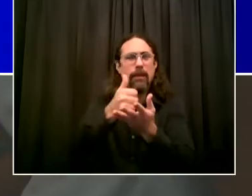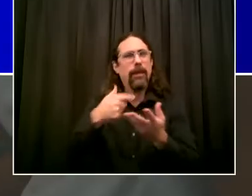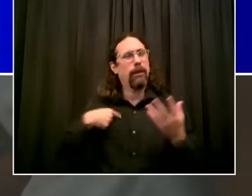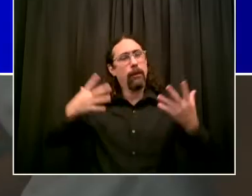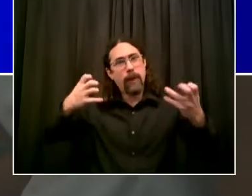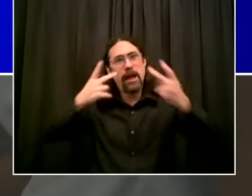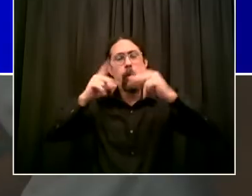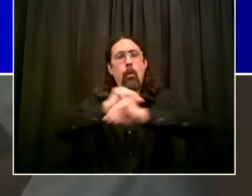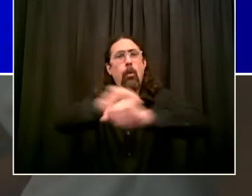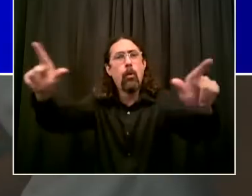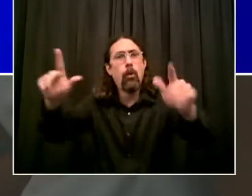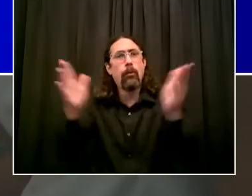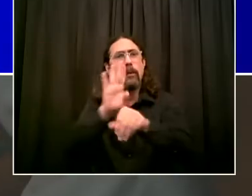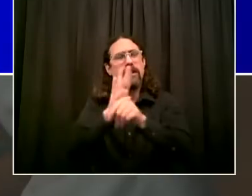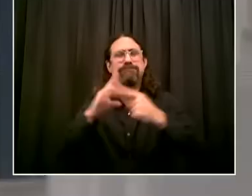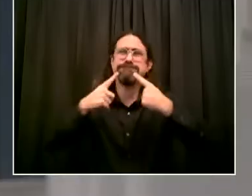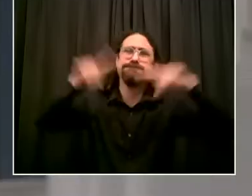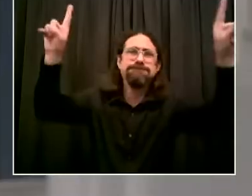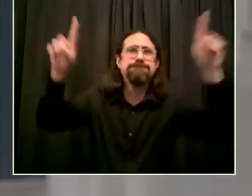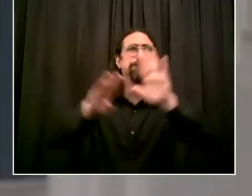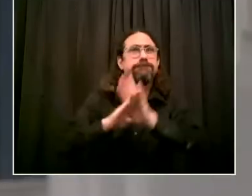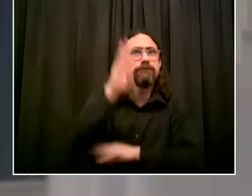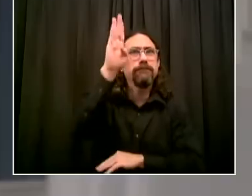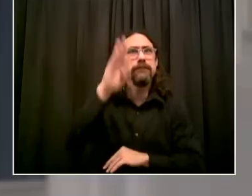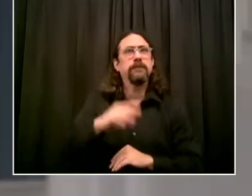TO THE HOTLINE.